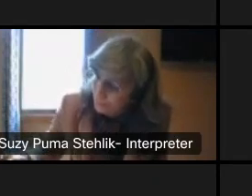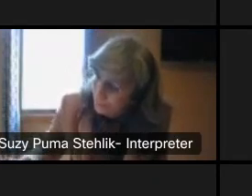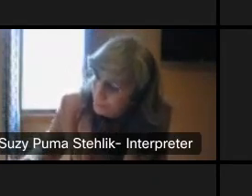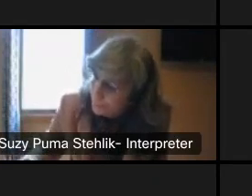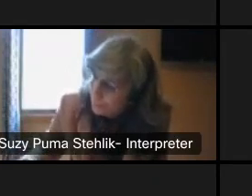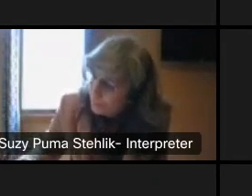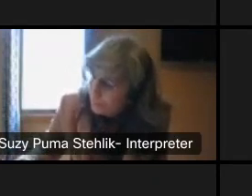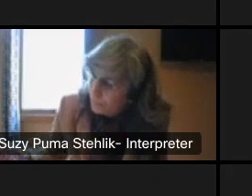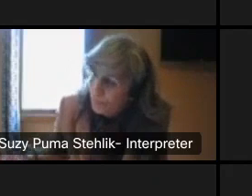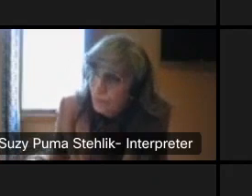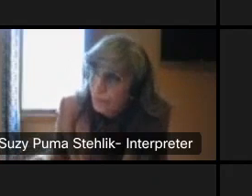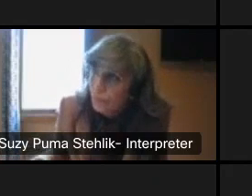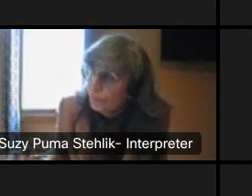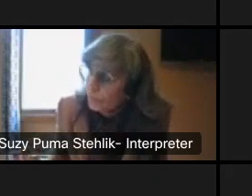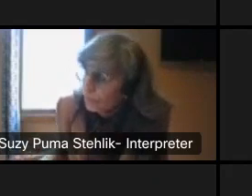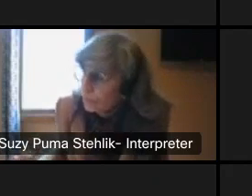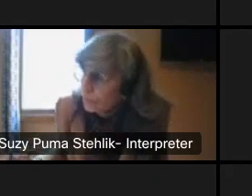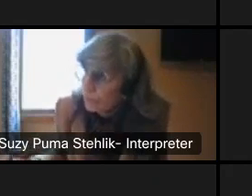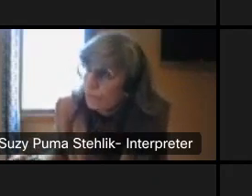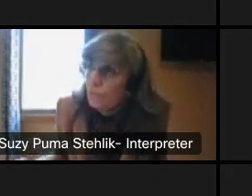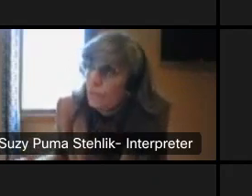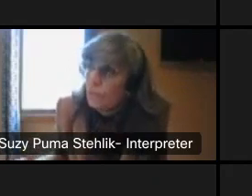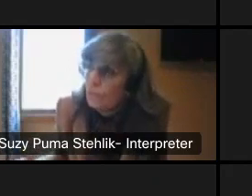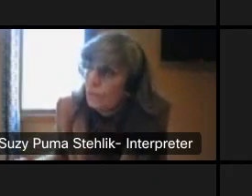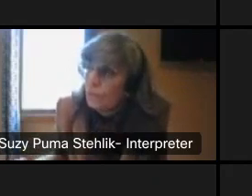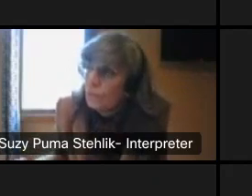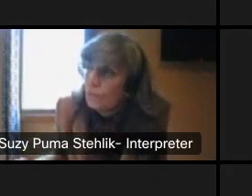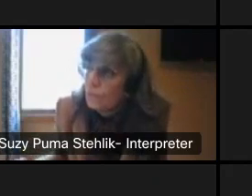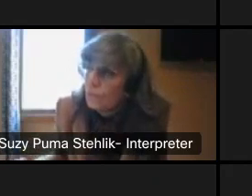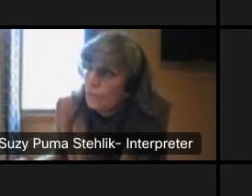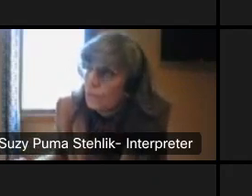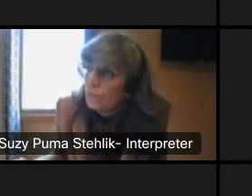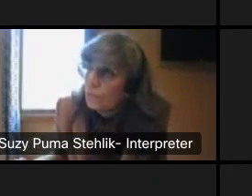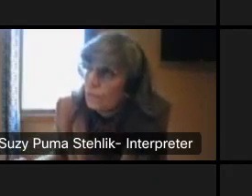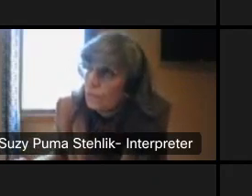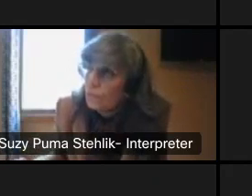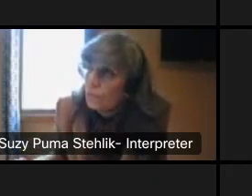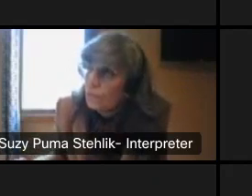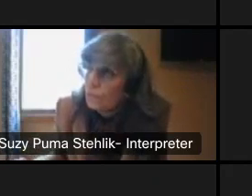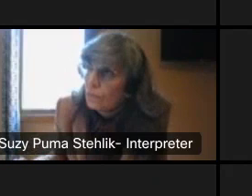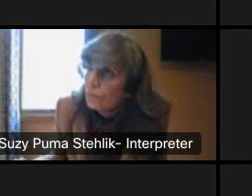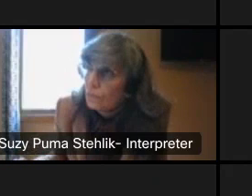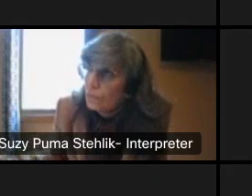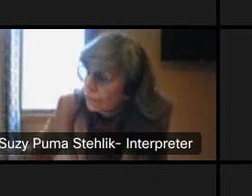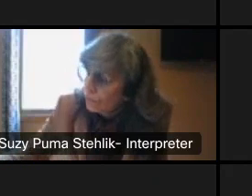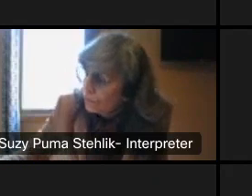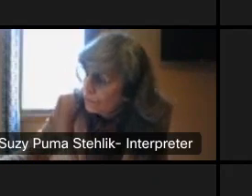When you speak, please address the board and give your name title and legal address.